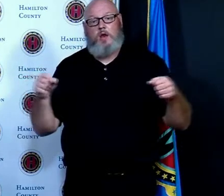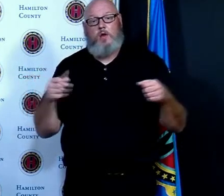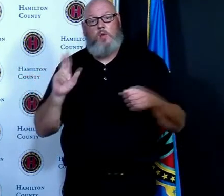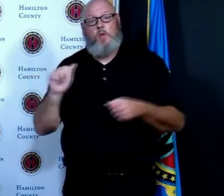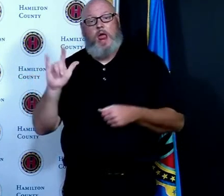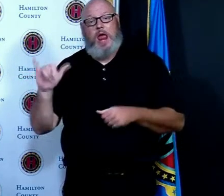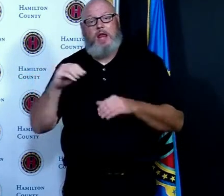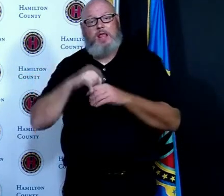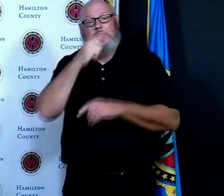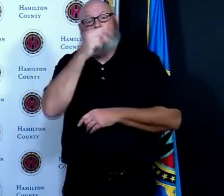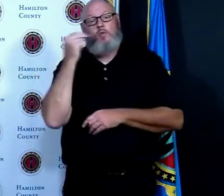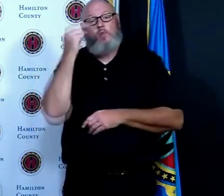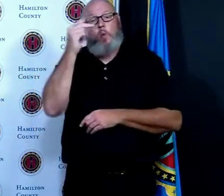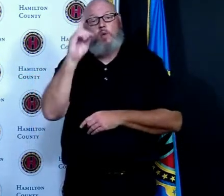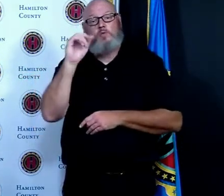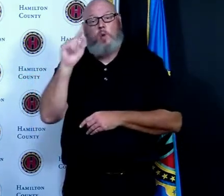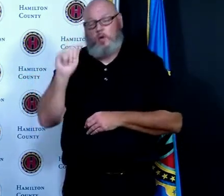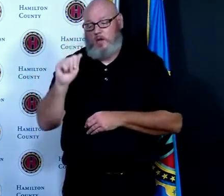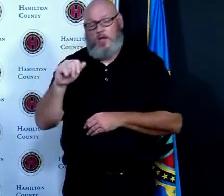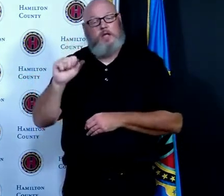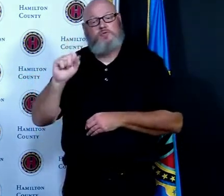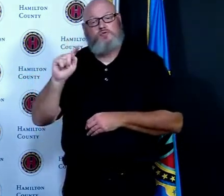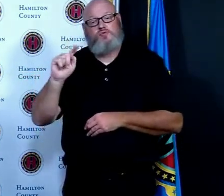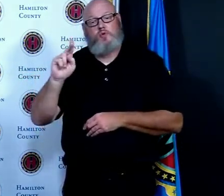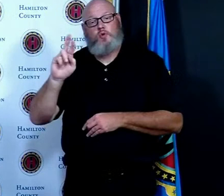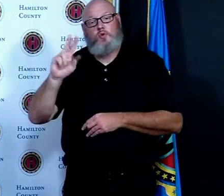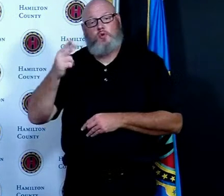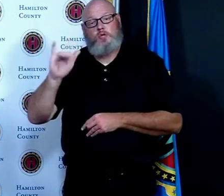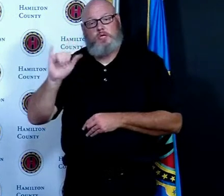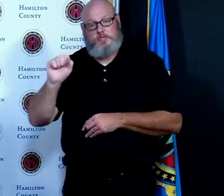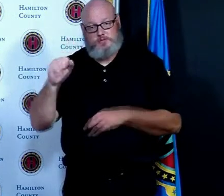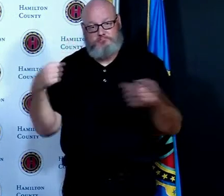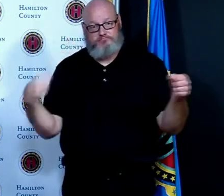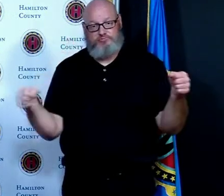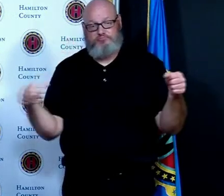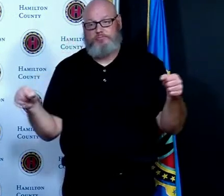and that it was spreading through the Dakotas and was starting to slide down into the midwest